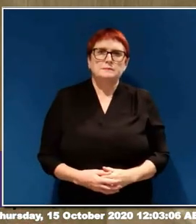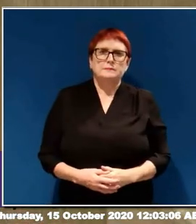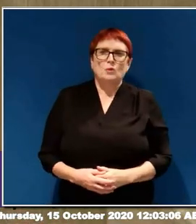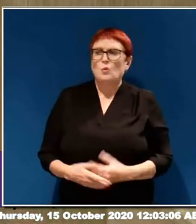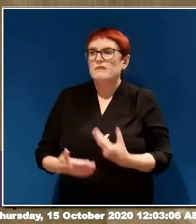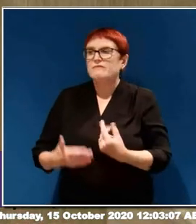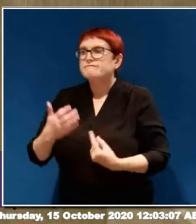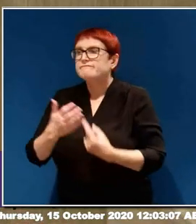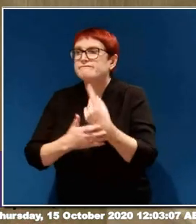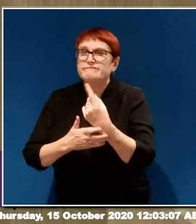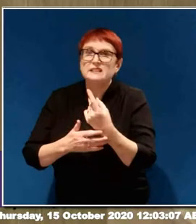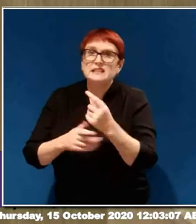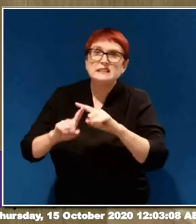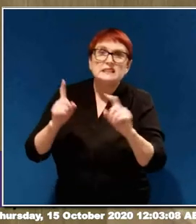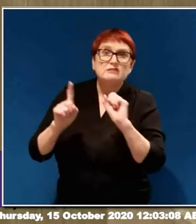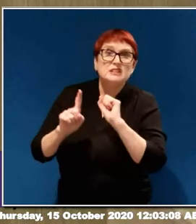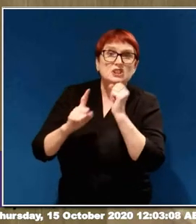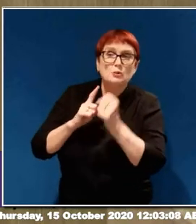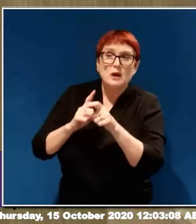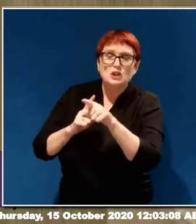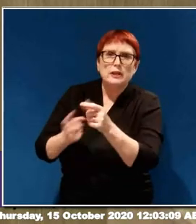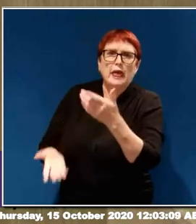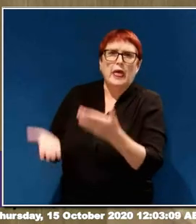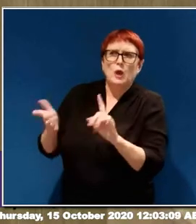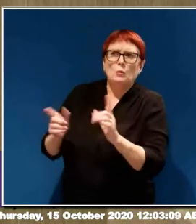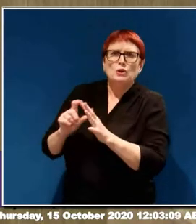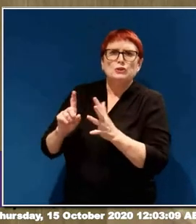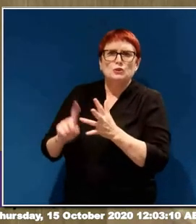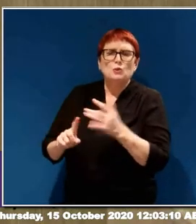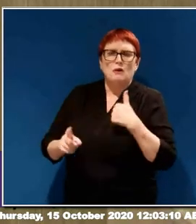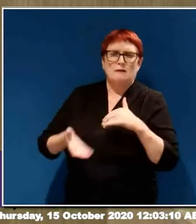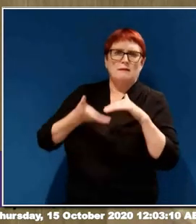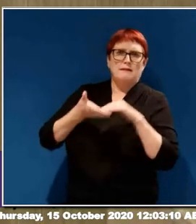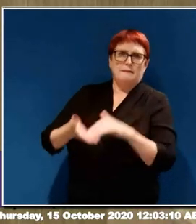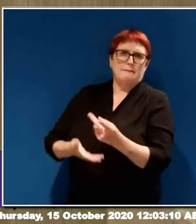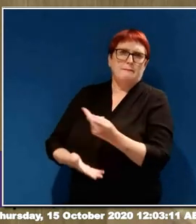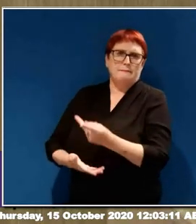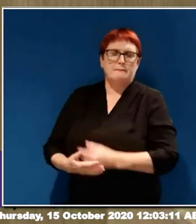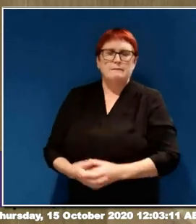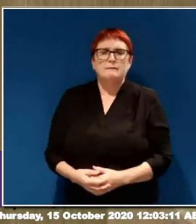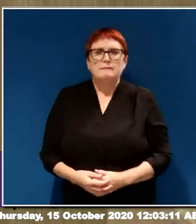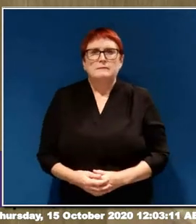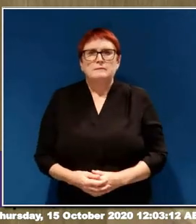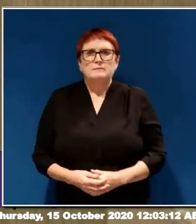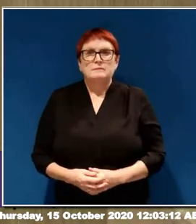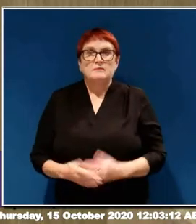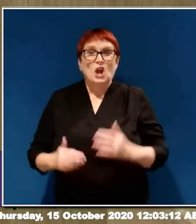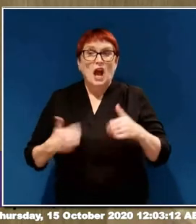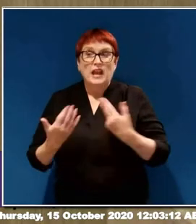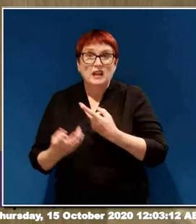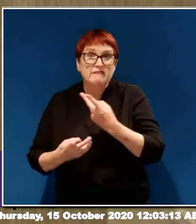So a lot of our role is around providing advice to those people who contact us,